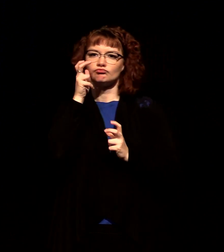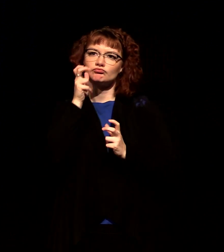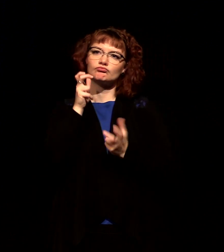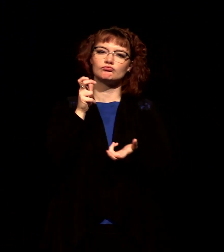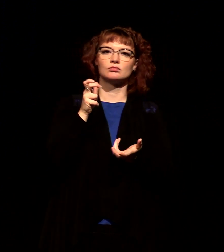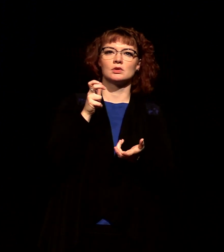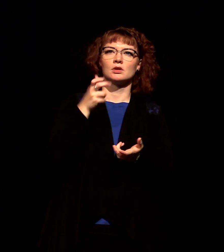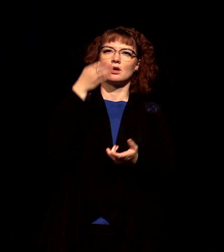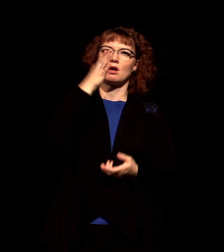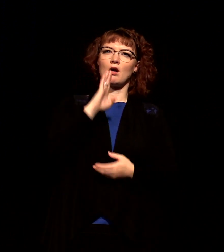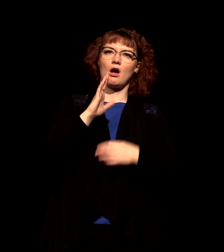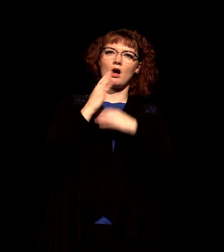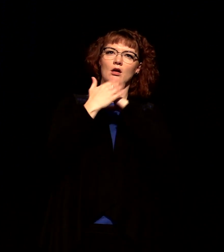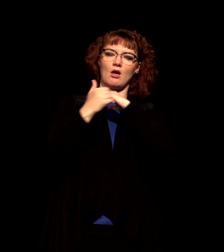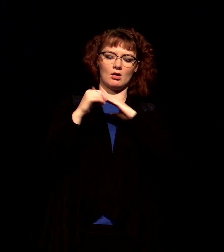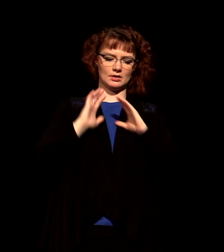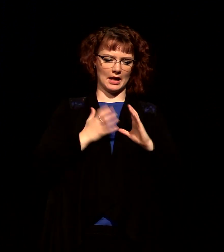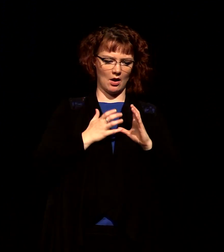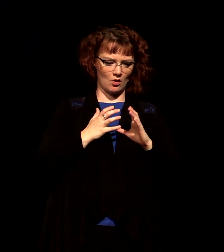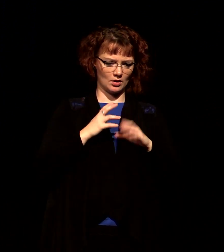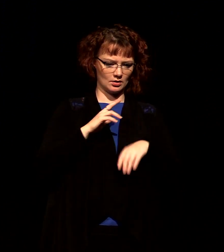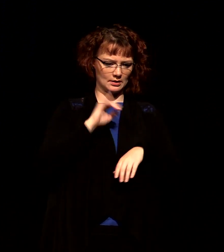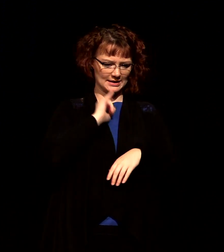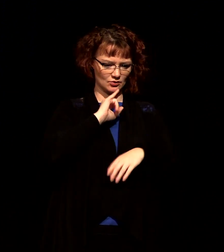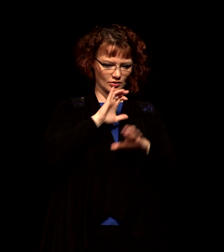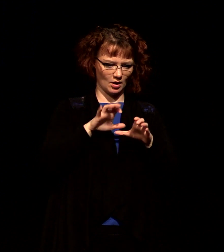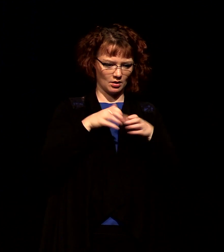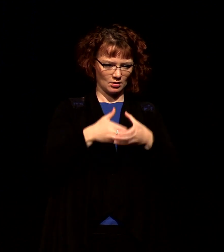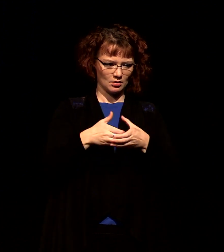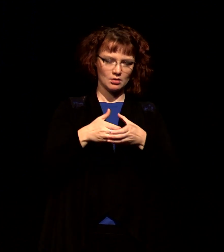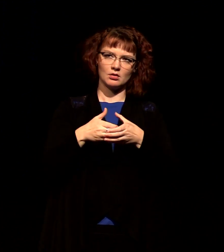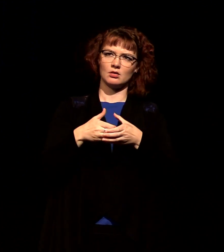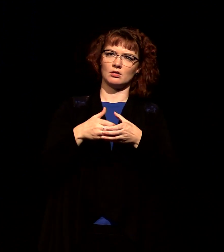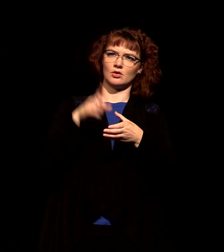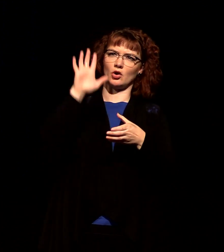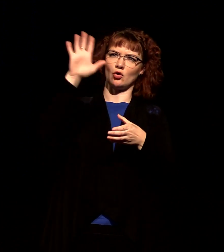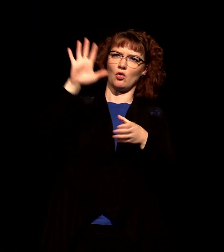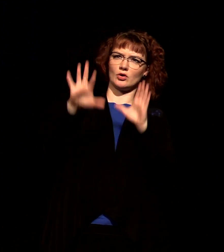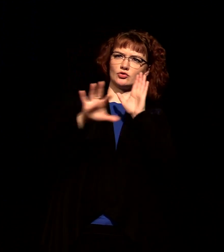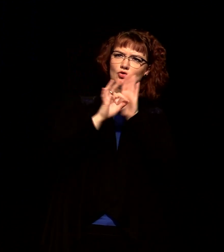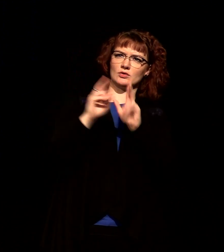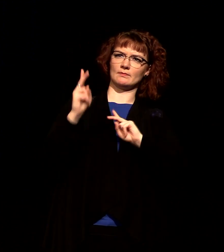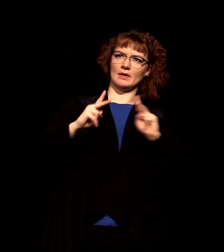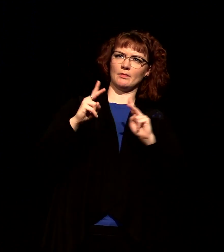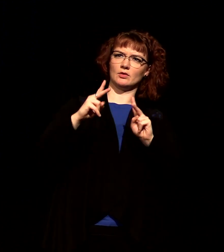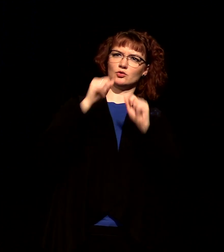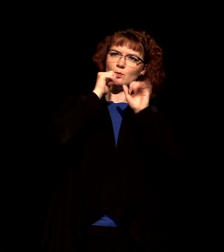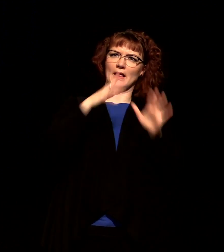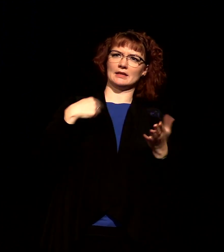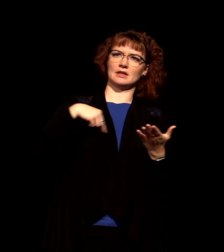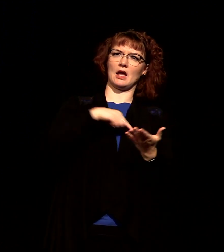had called a small nation to himself, a people, a chosen people, so that he could bless them so that he could bless the